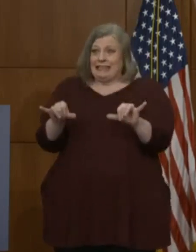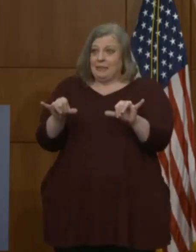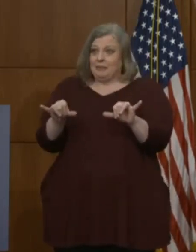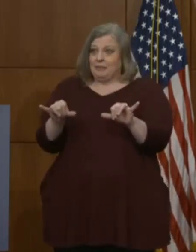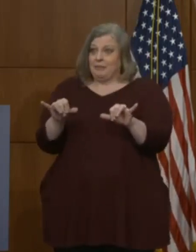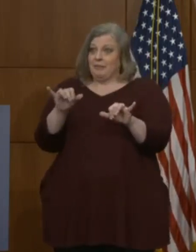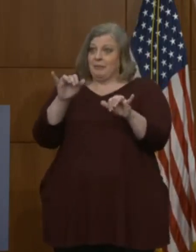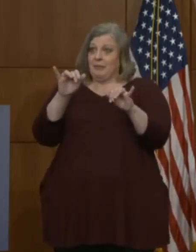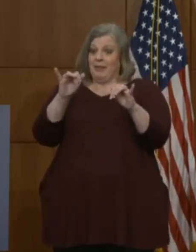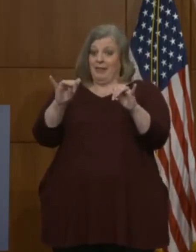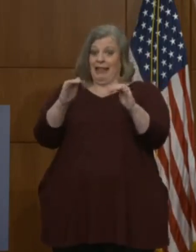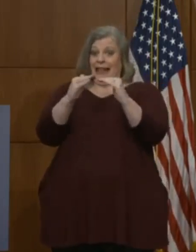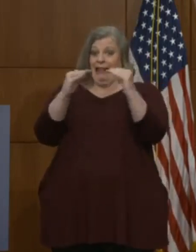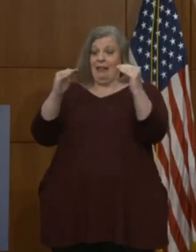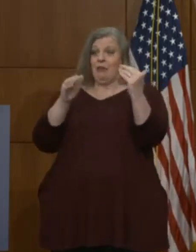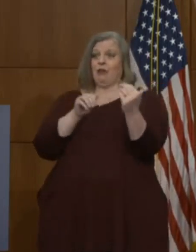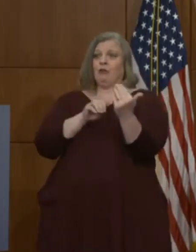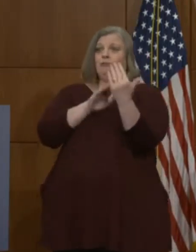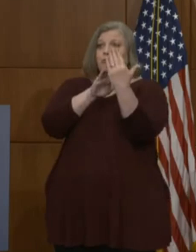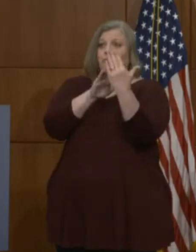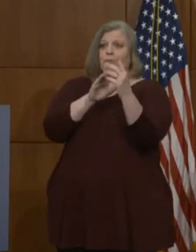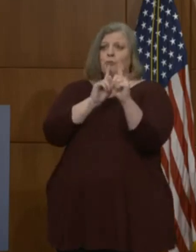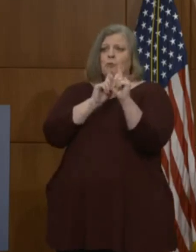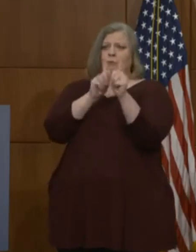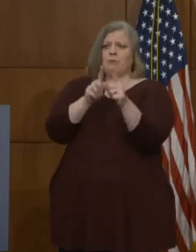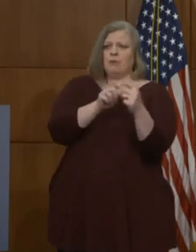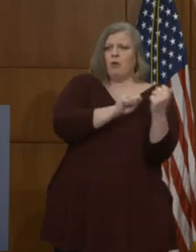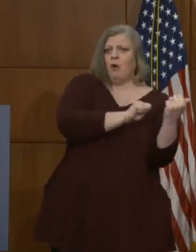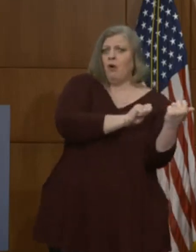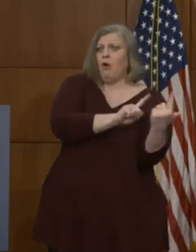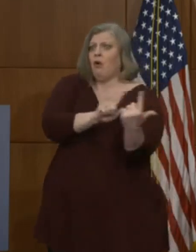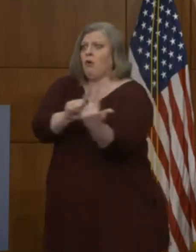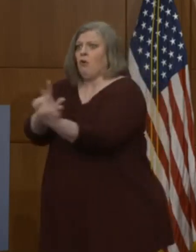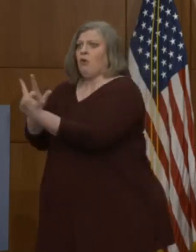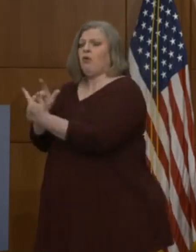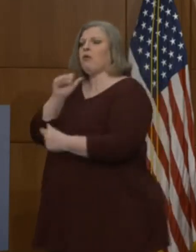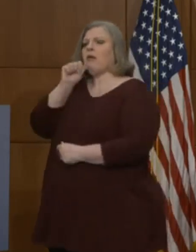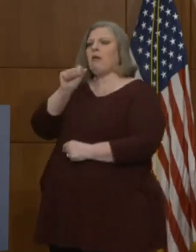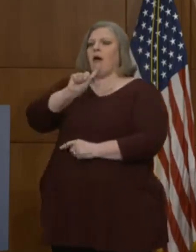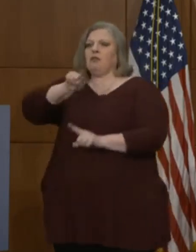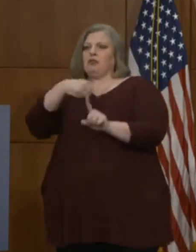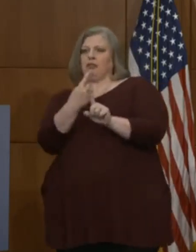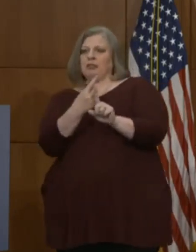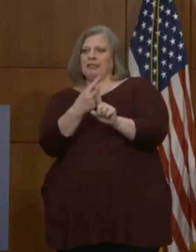A MORE SYSTEMS LEVEL APPROACH THAT WE CAN STRATEGICALLY THAT WE CAN STRATEGICALLY RESPOND TO ALL OF THESE RESPOND TO ALL OF THESE OUTBREAKS NOT JUST OUT ONES IN.